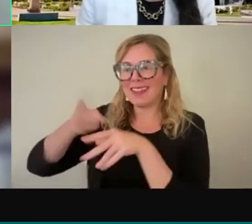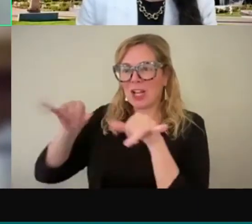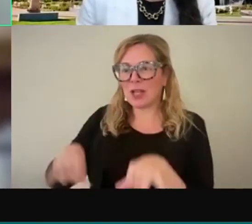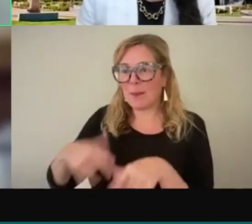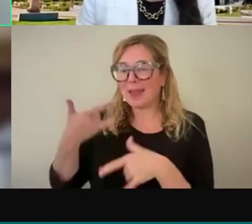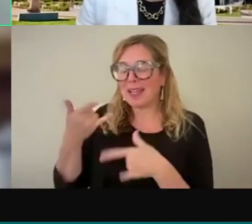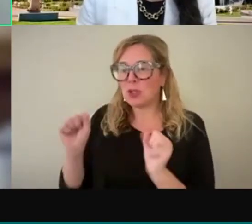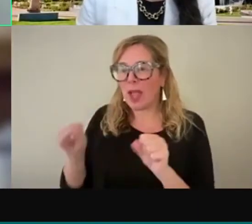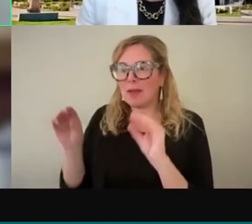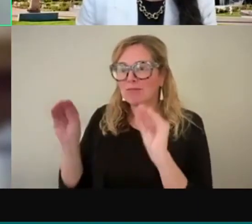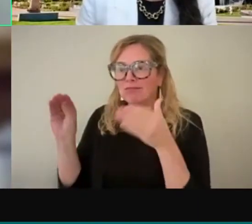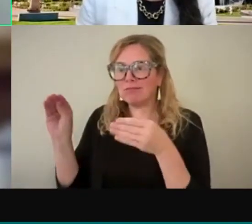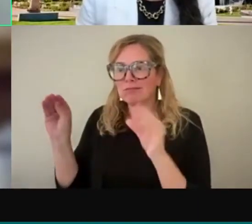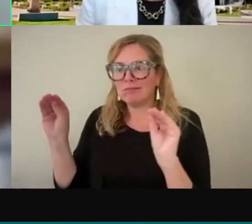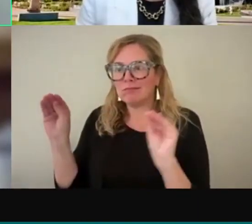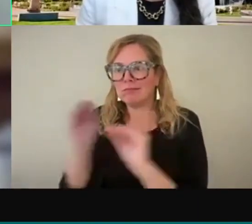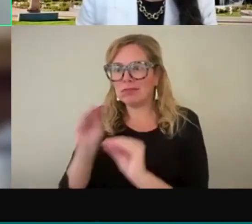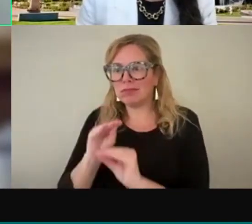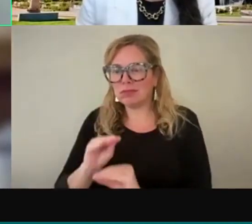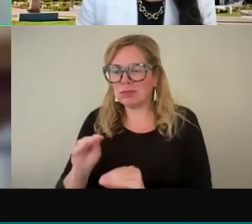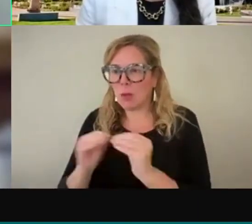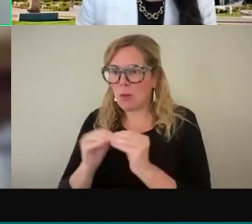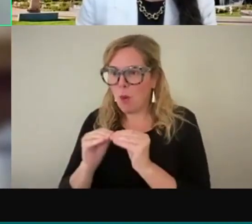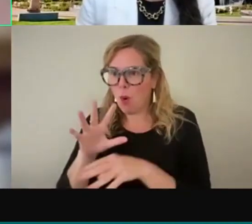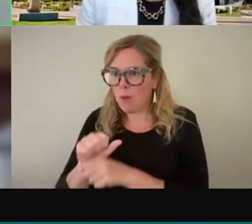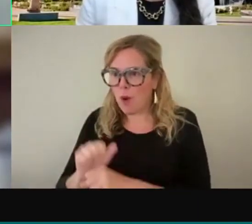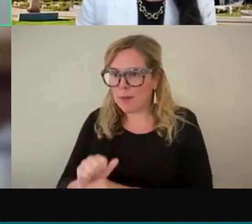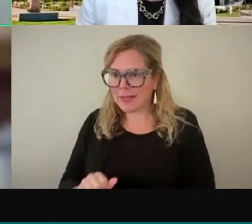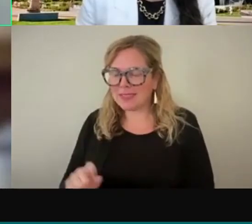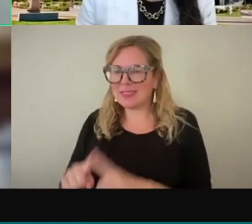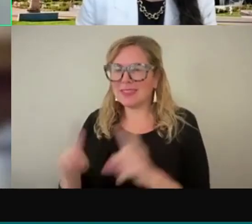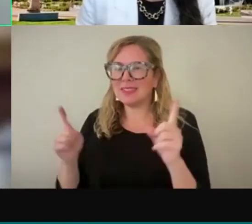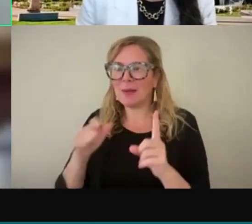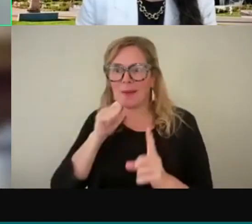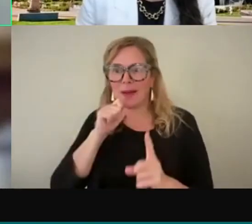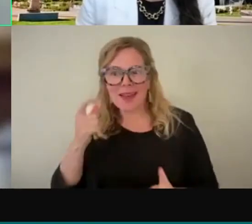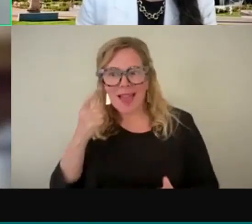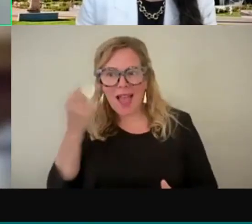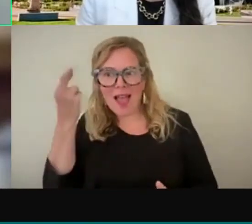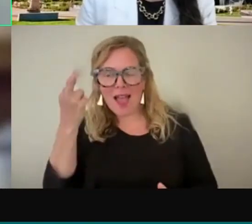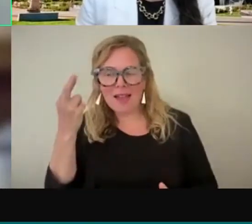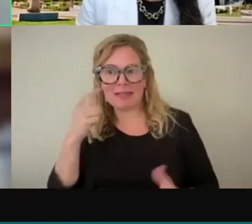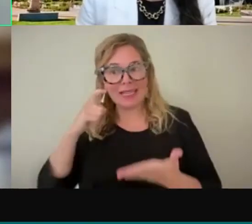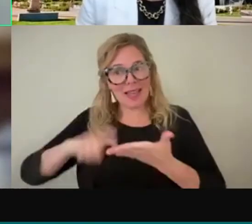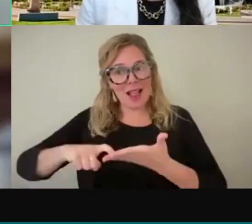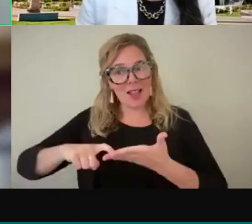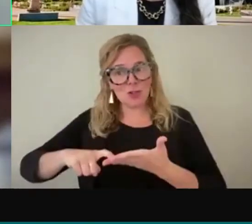same amount of time. Not acknowledging that there are these extra requirements,